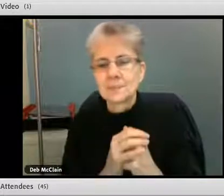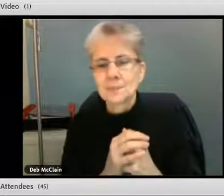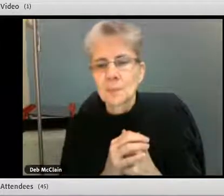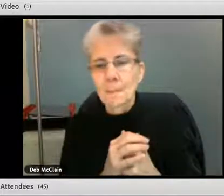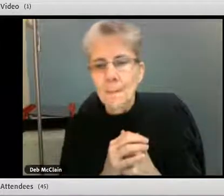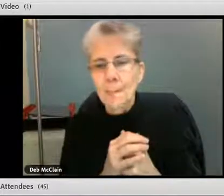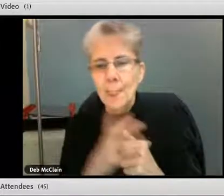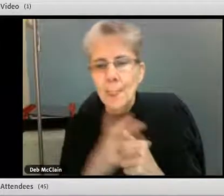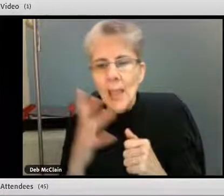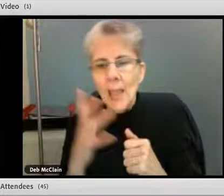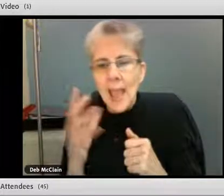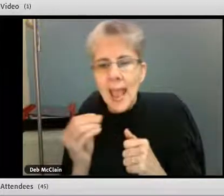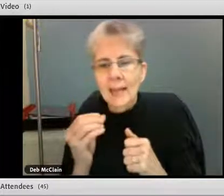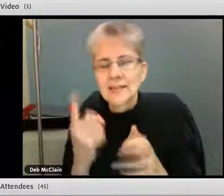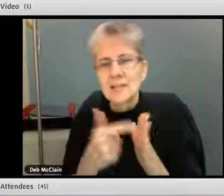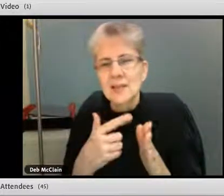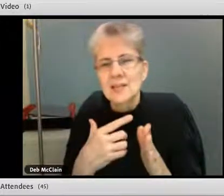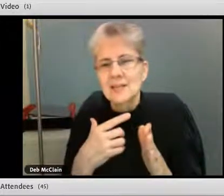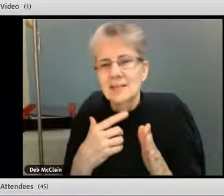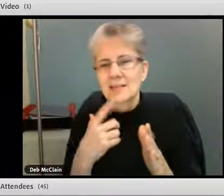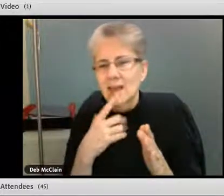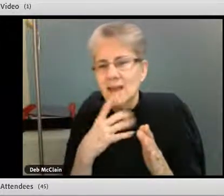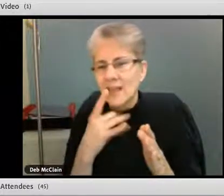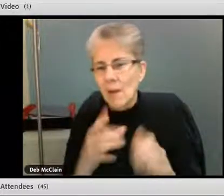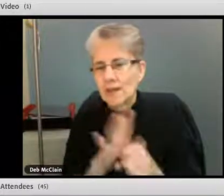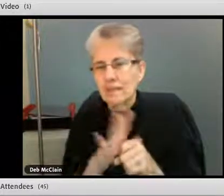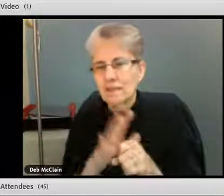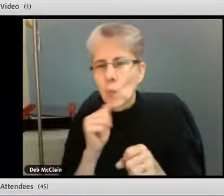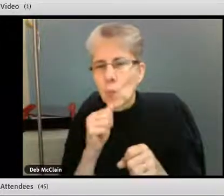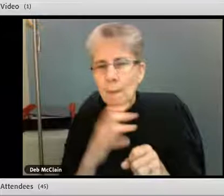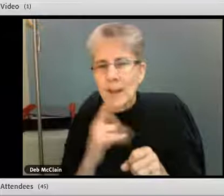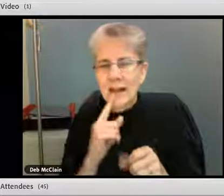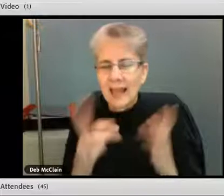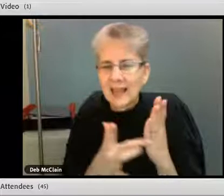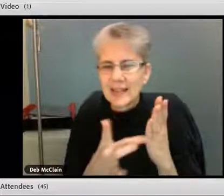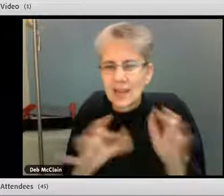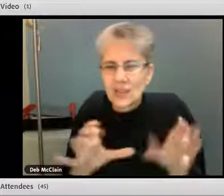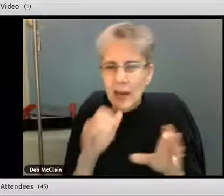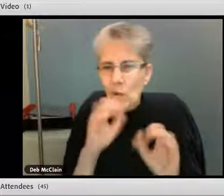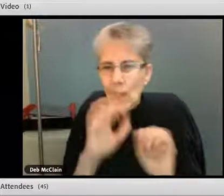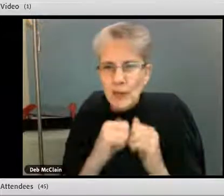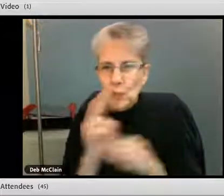or women especially with technology. They don't know how to use their cellphone pictures and stuff like that.